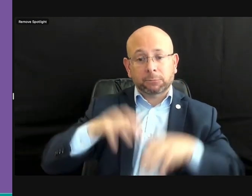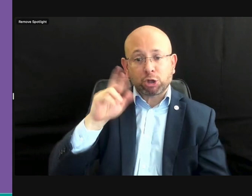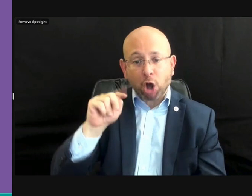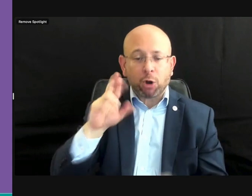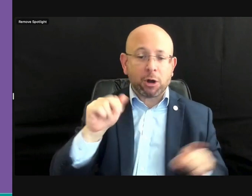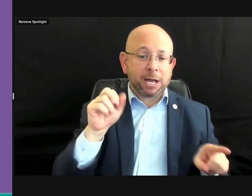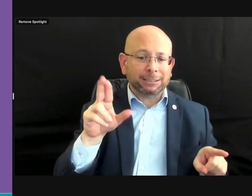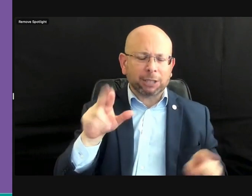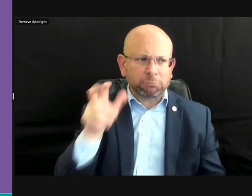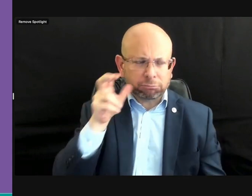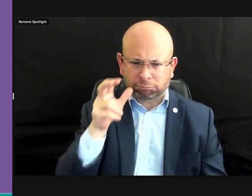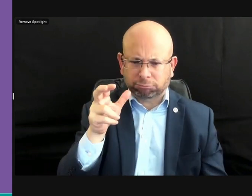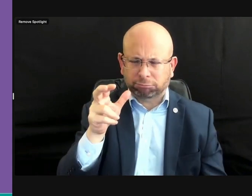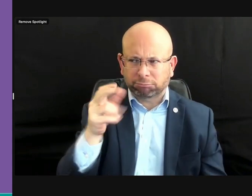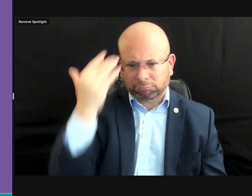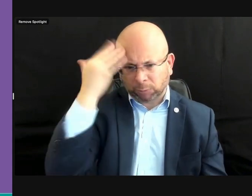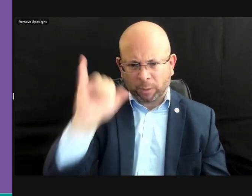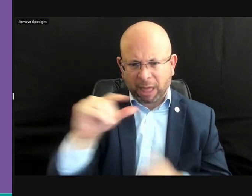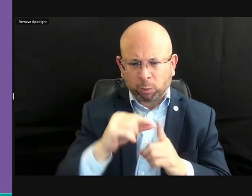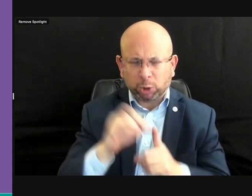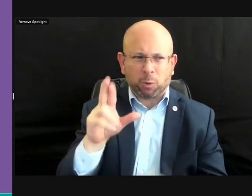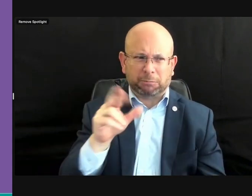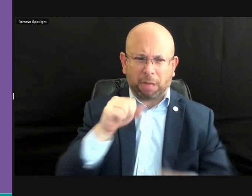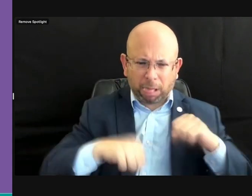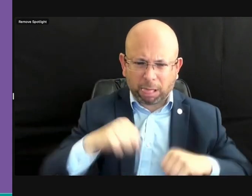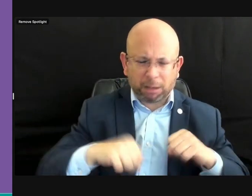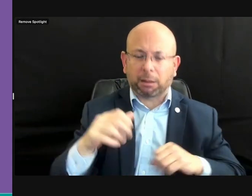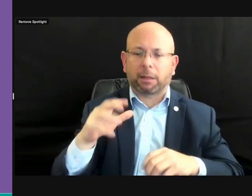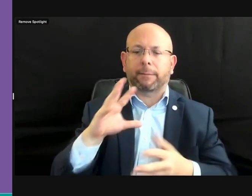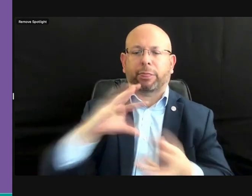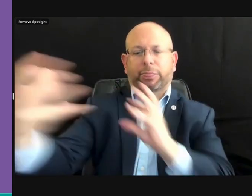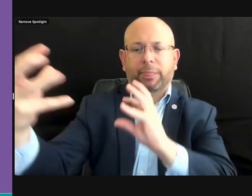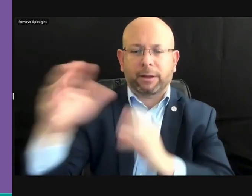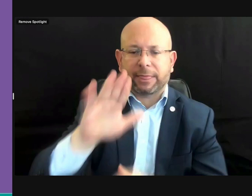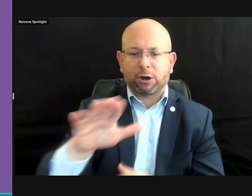So whether it's a human CART transcriber or ASR,